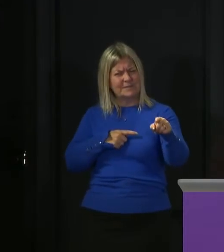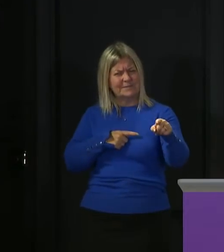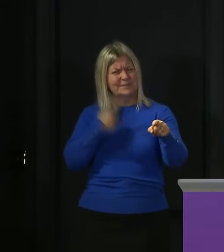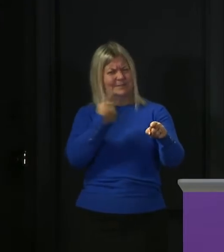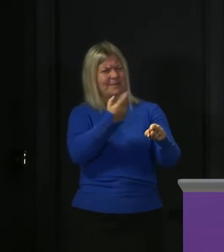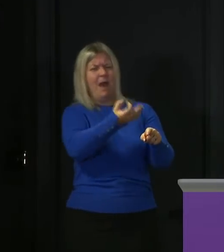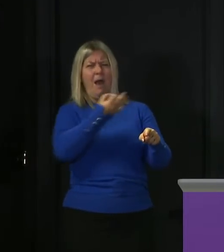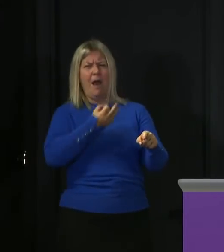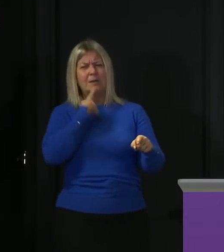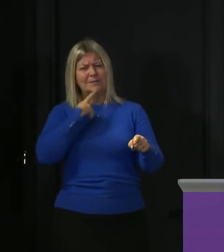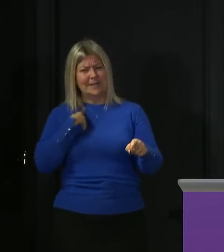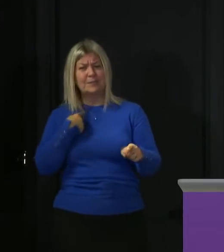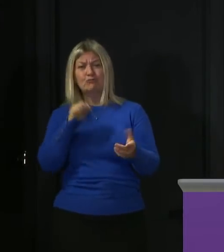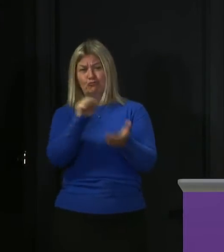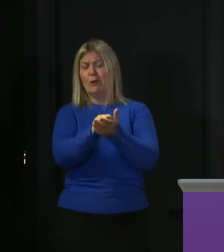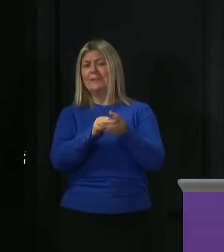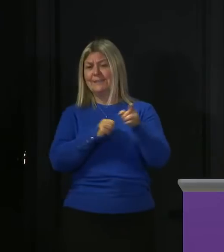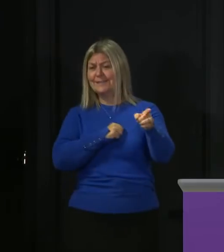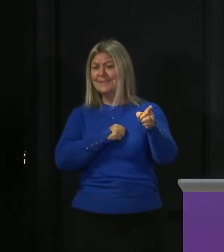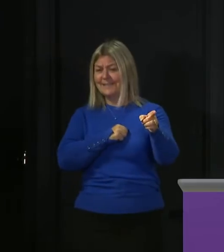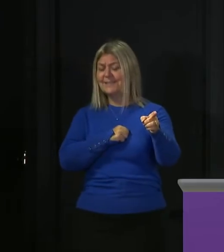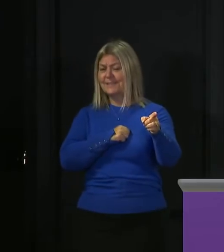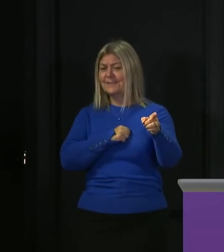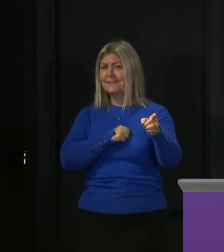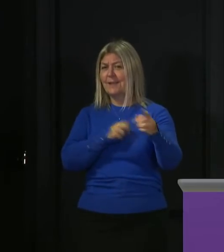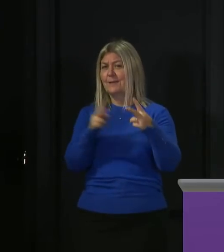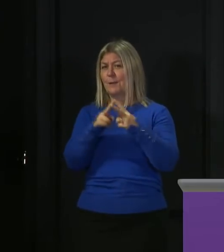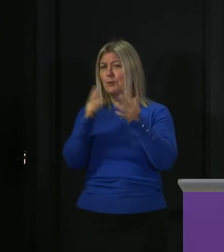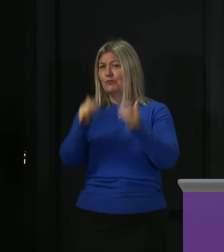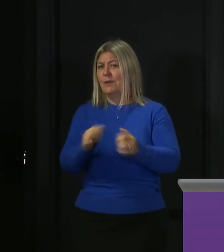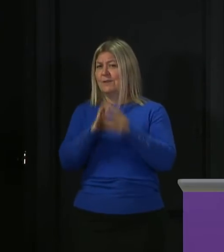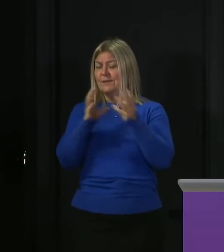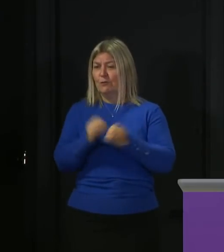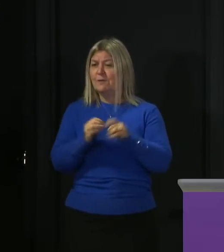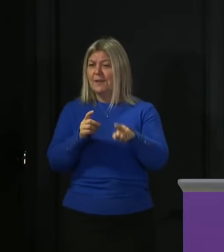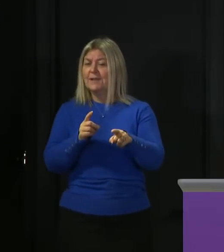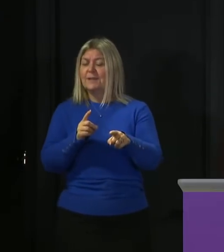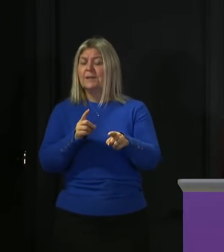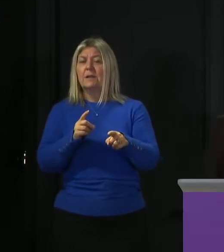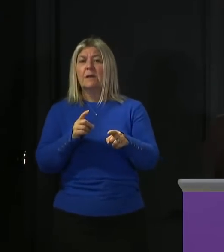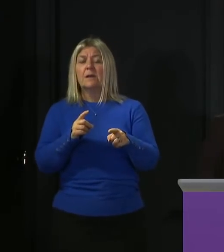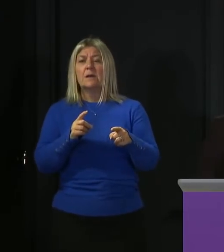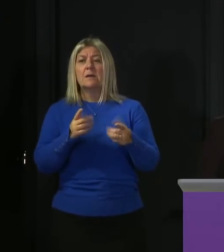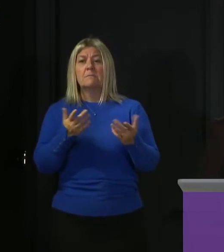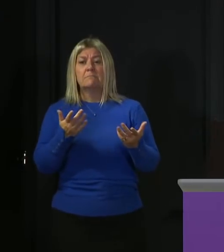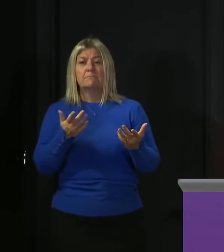you did accurately describe it yesterday. There's no question about that. I said I'd just been made